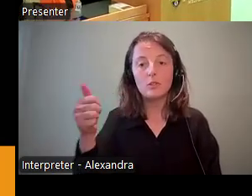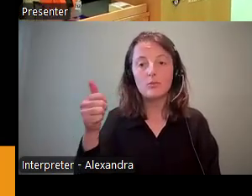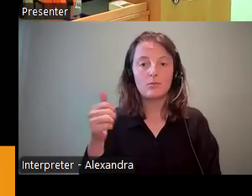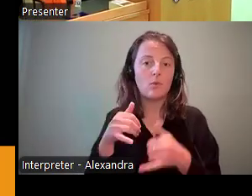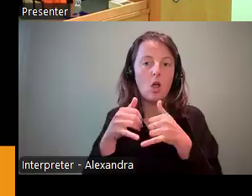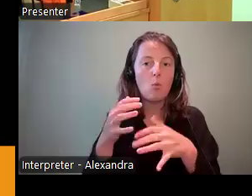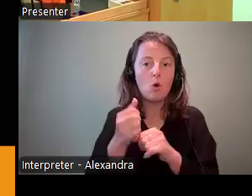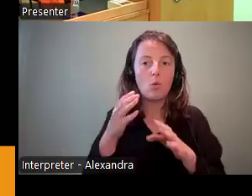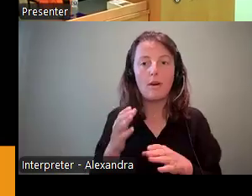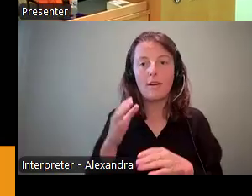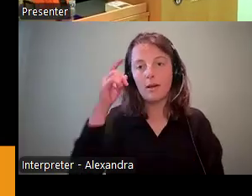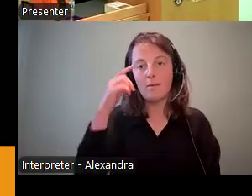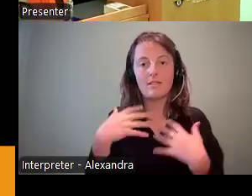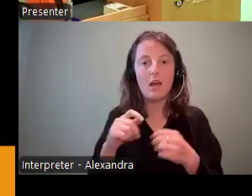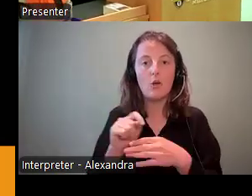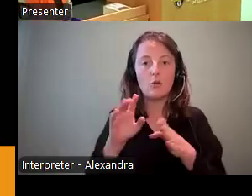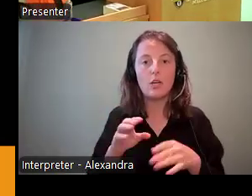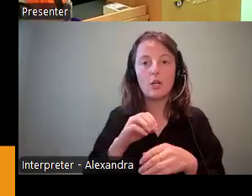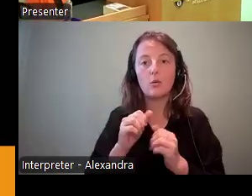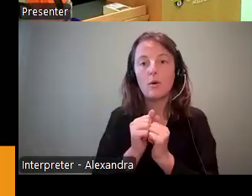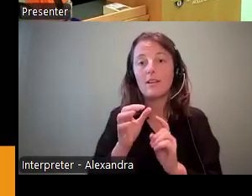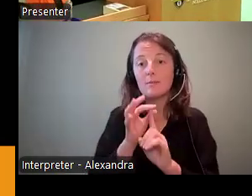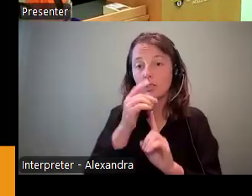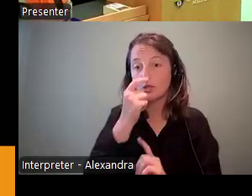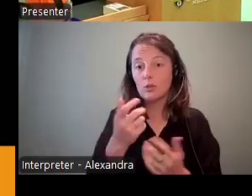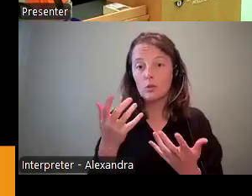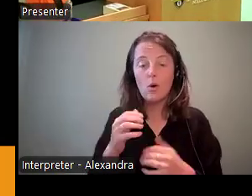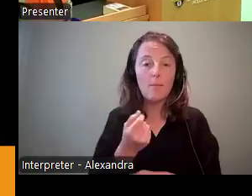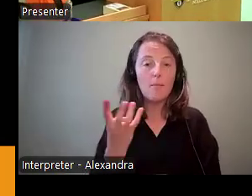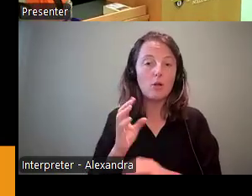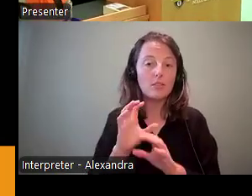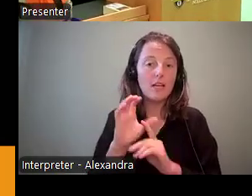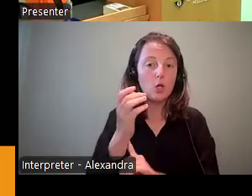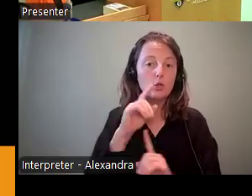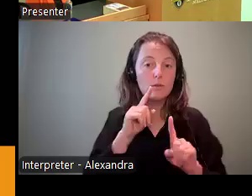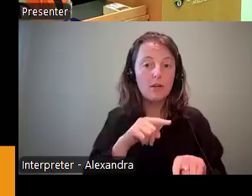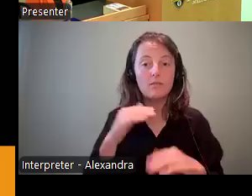trainer with special interest in multicultural responsiveness, organizational dynamics,